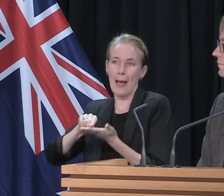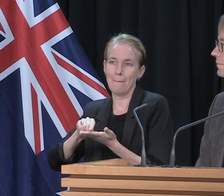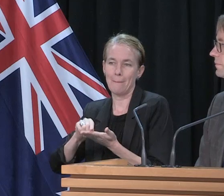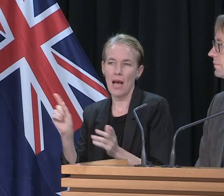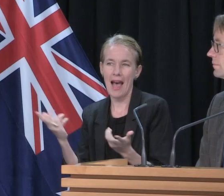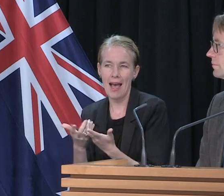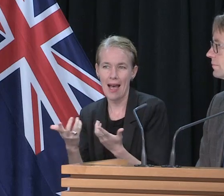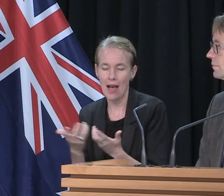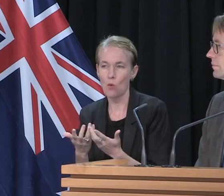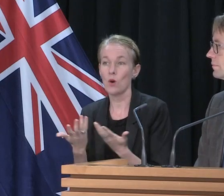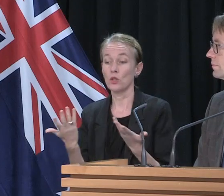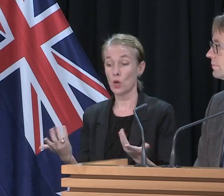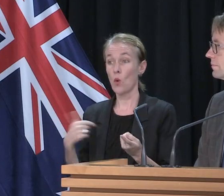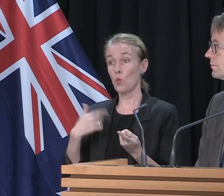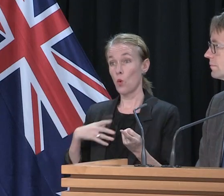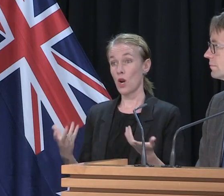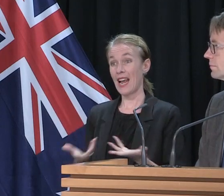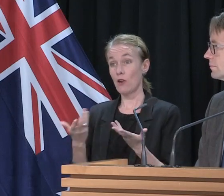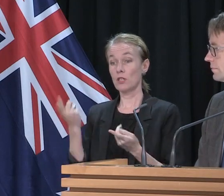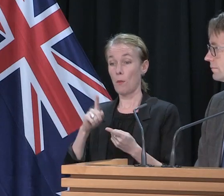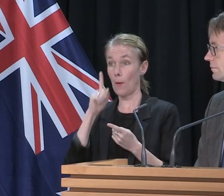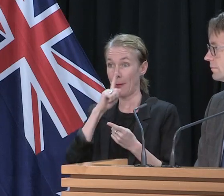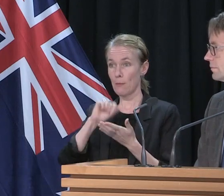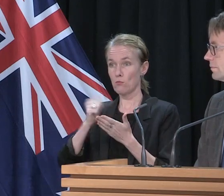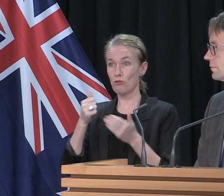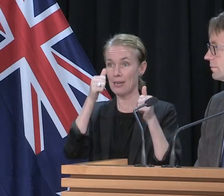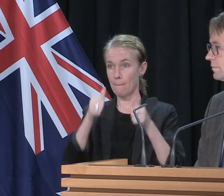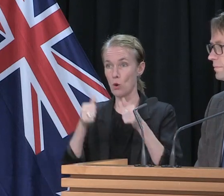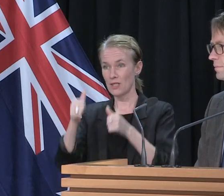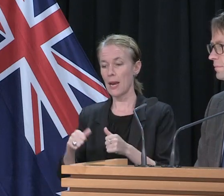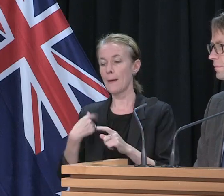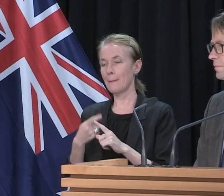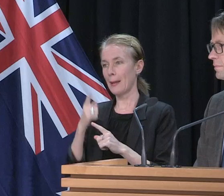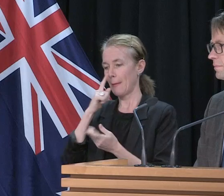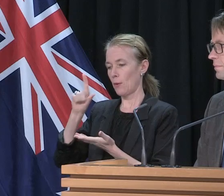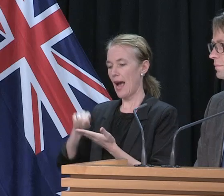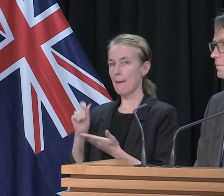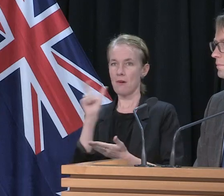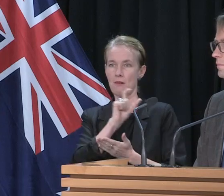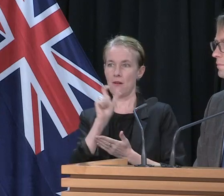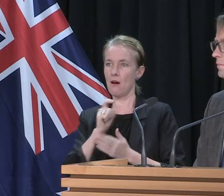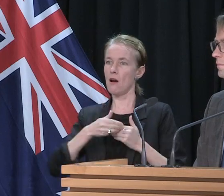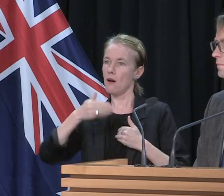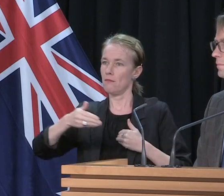but we'll be considering all of the options that we need to